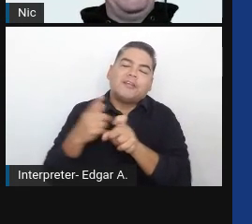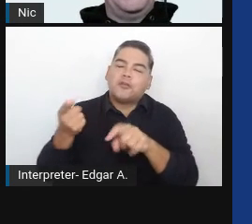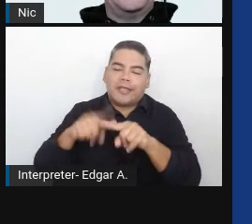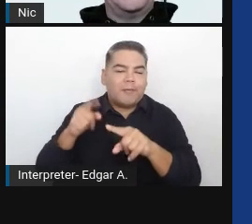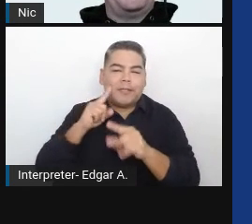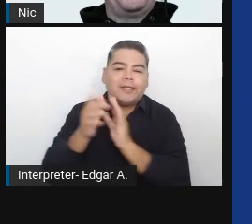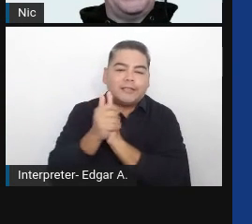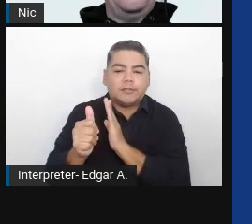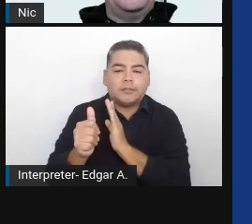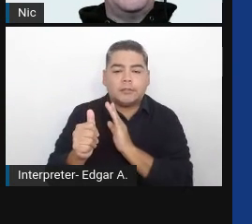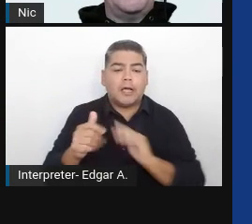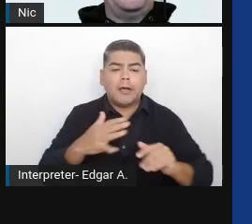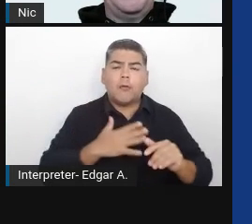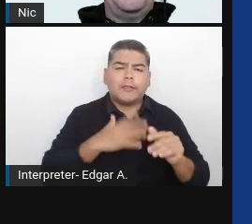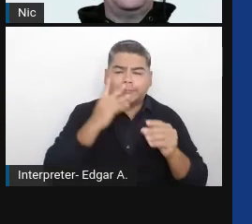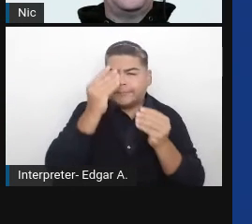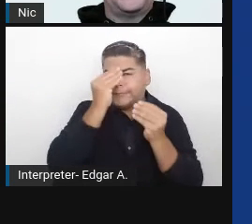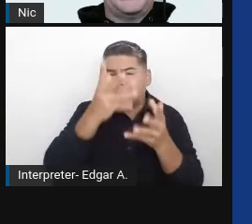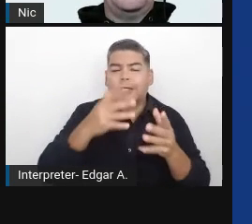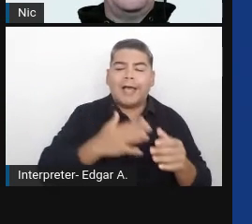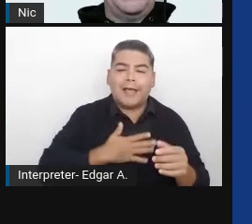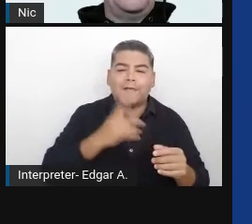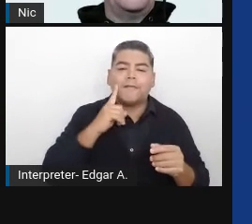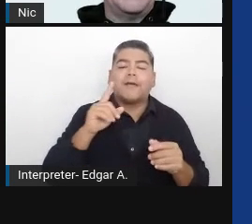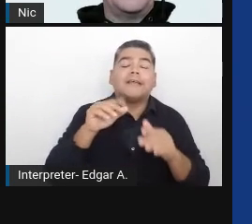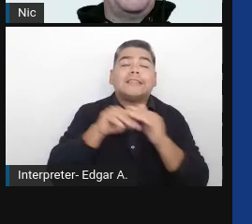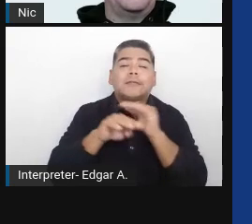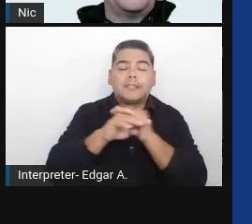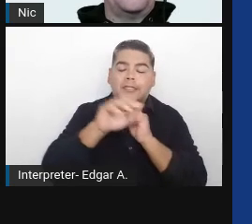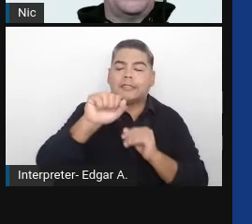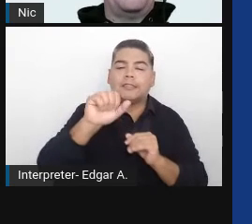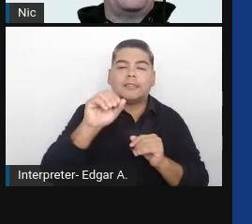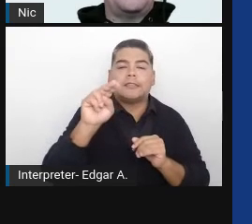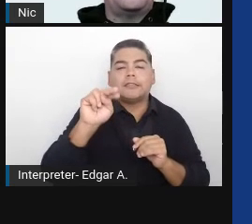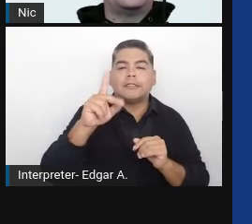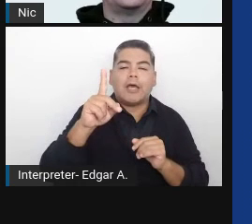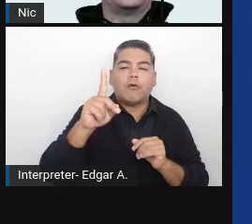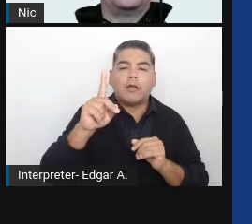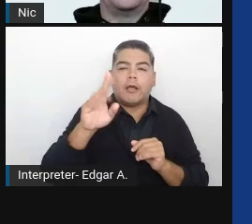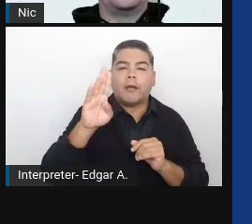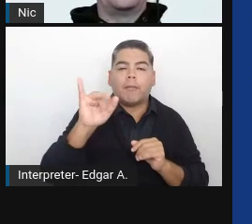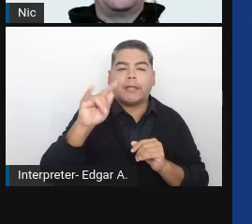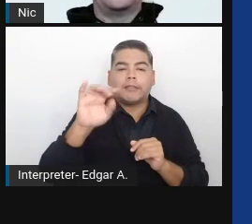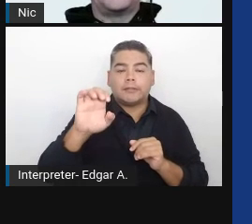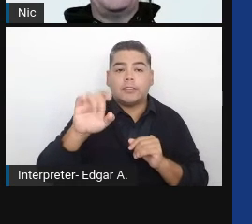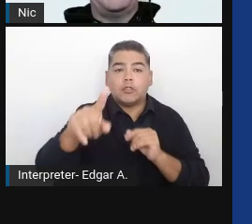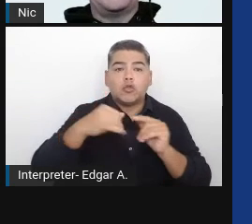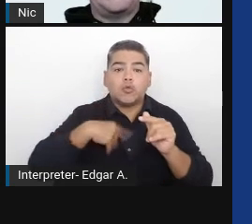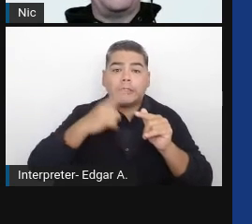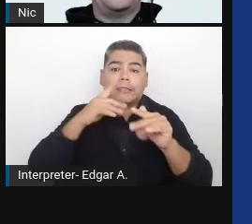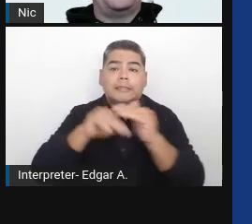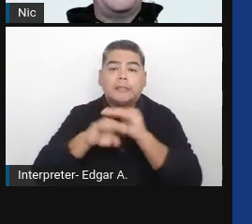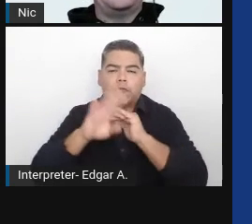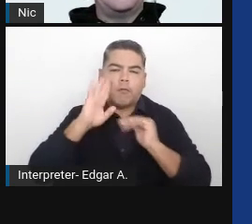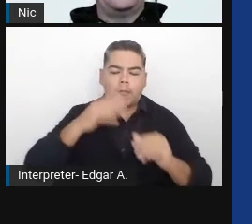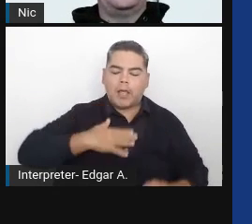because I want disabled people to share the barriers they experience on the web for all of us to learn. For all the champions out there to pay attention